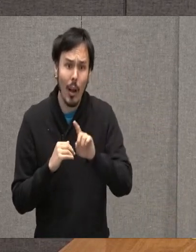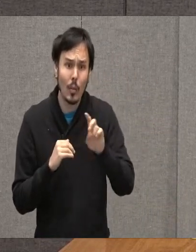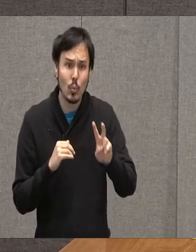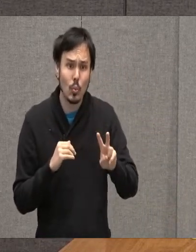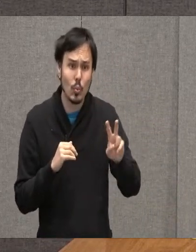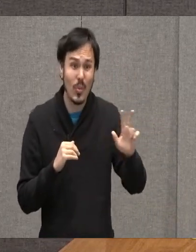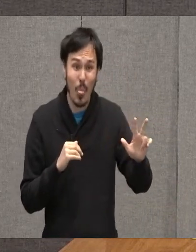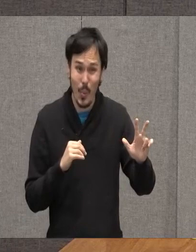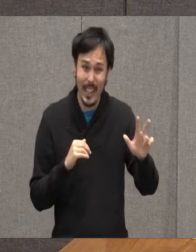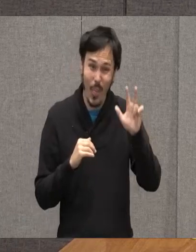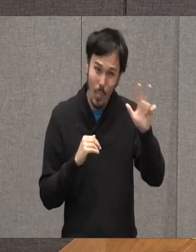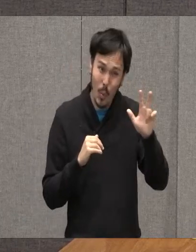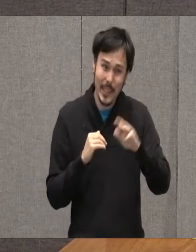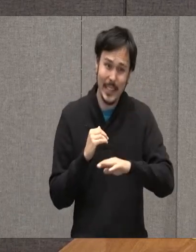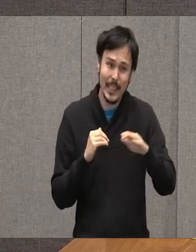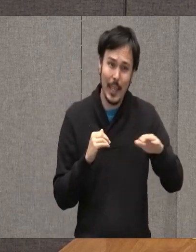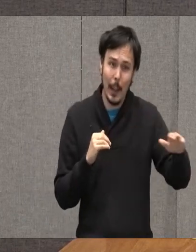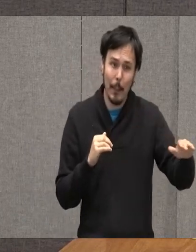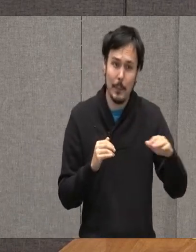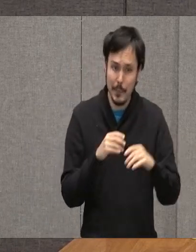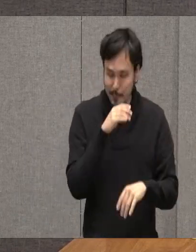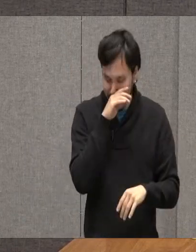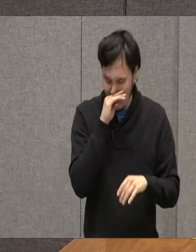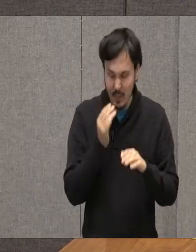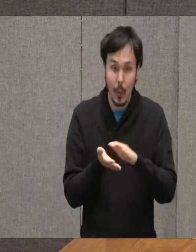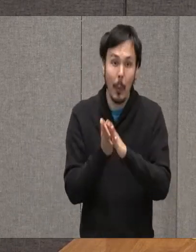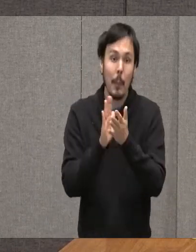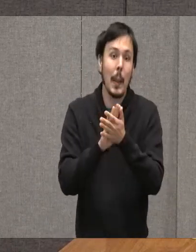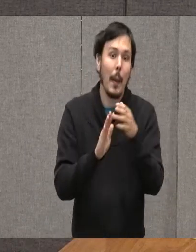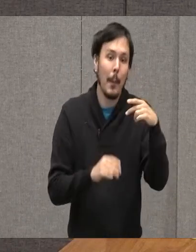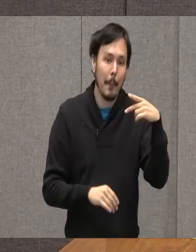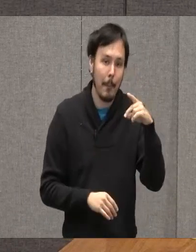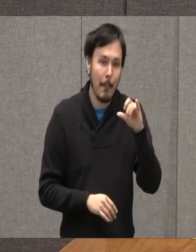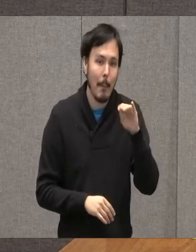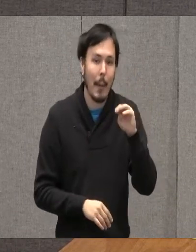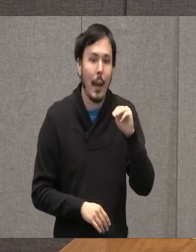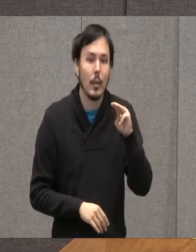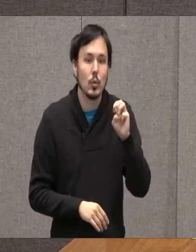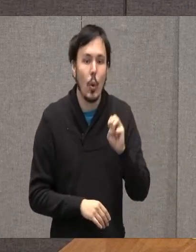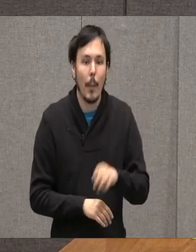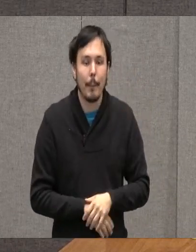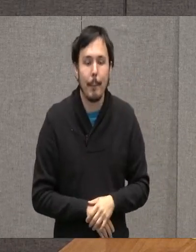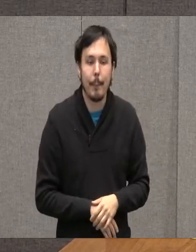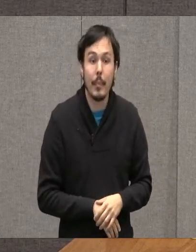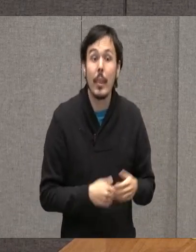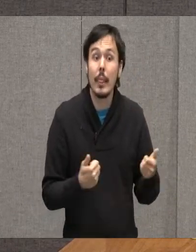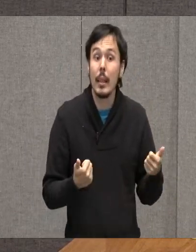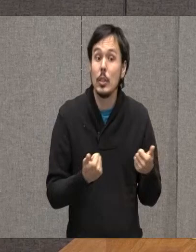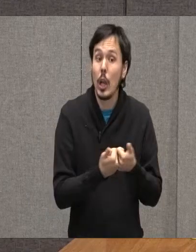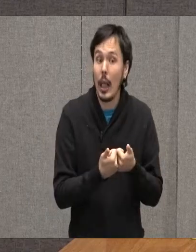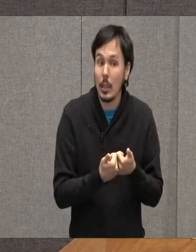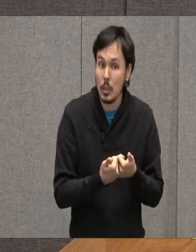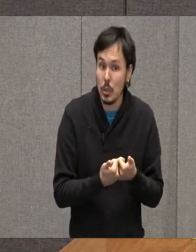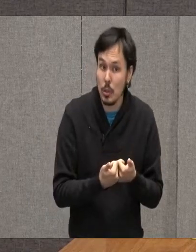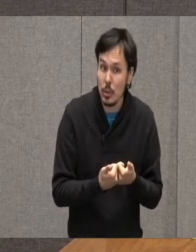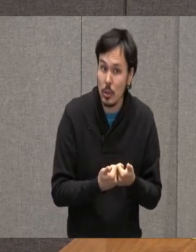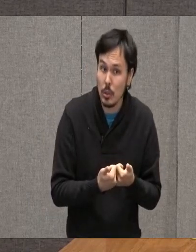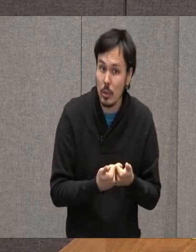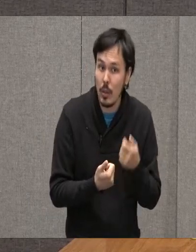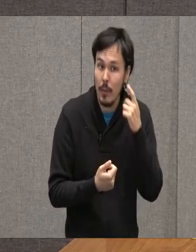Three steps of palindromization. So the the challenge for you,